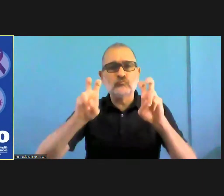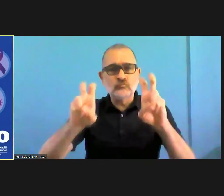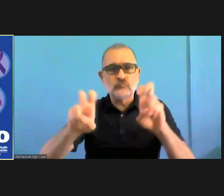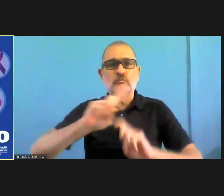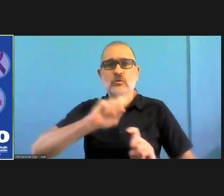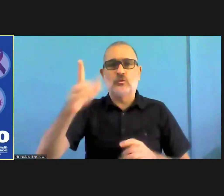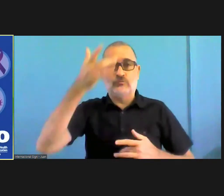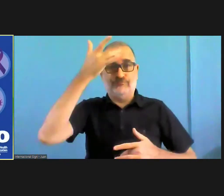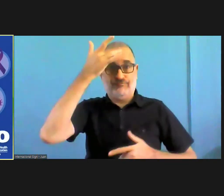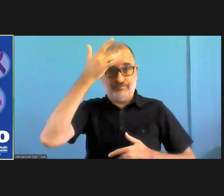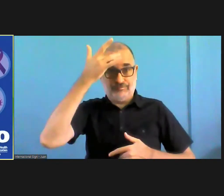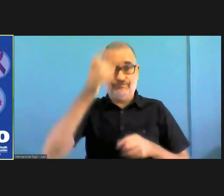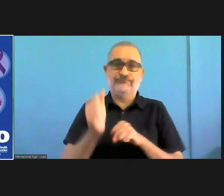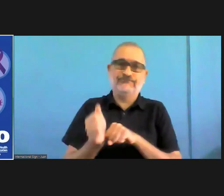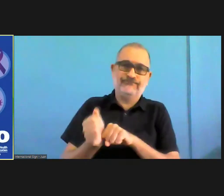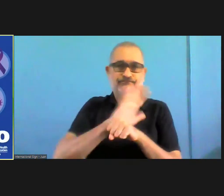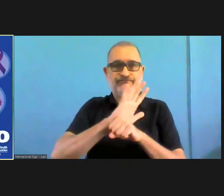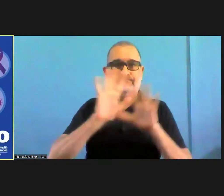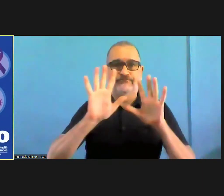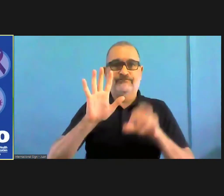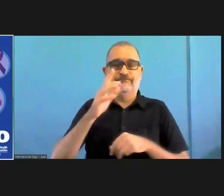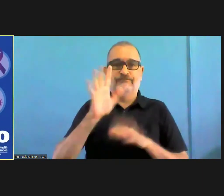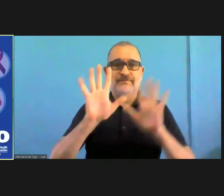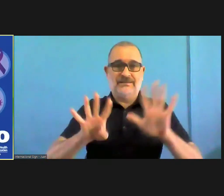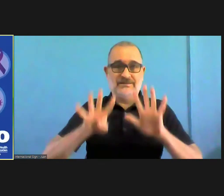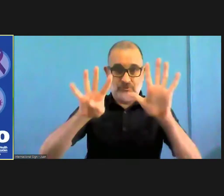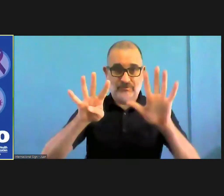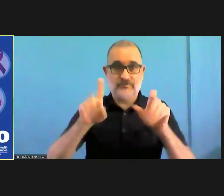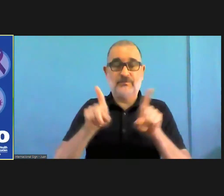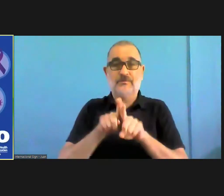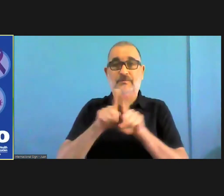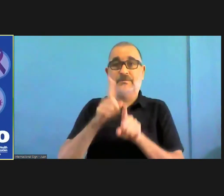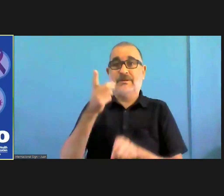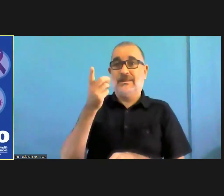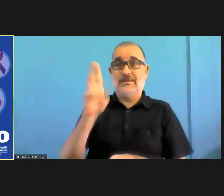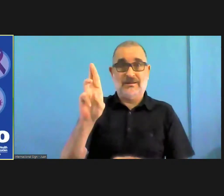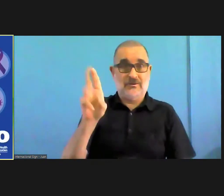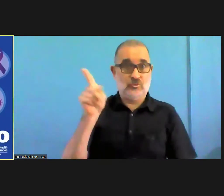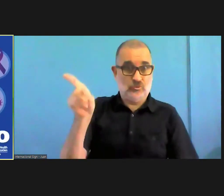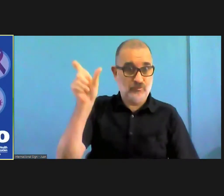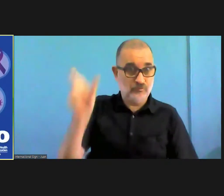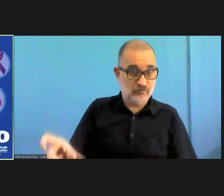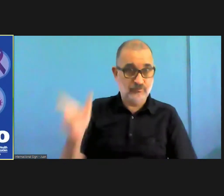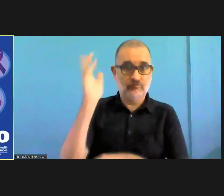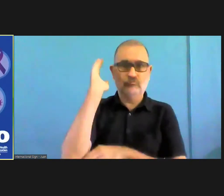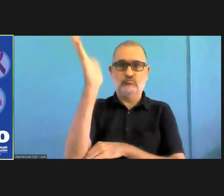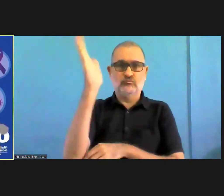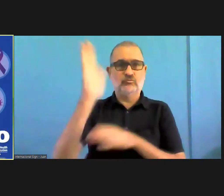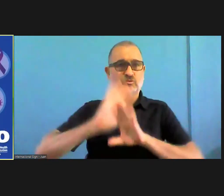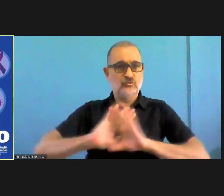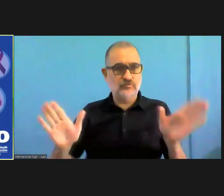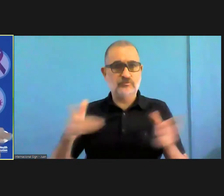for people living with NCDs at this difficult time. And this sets a nice stage and